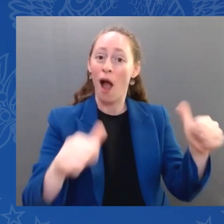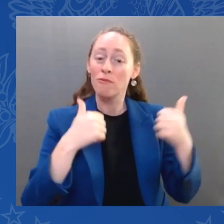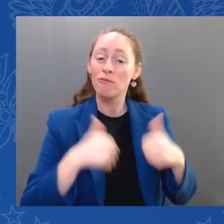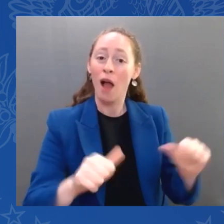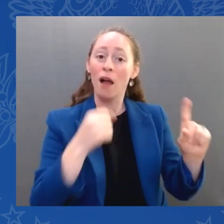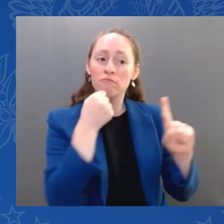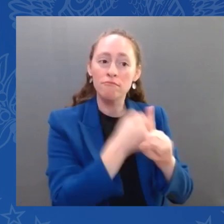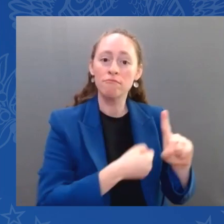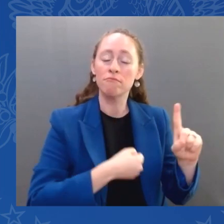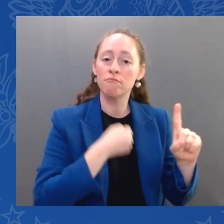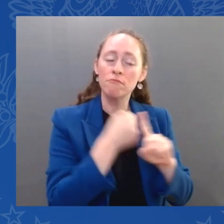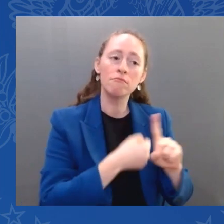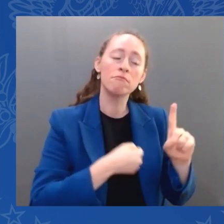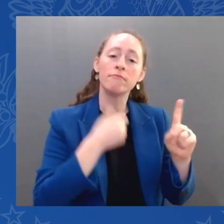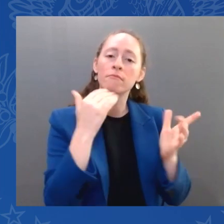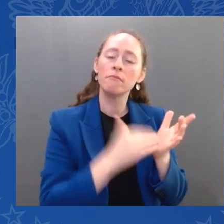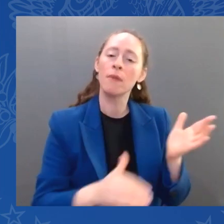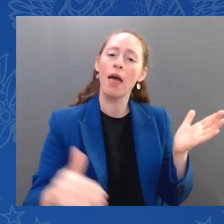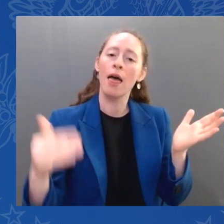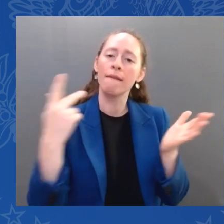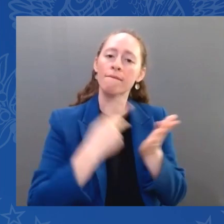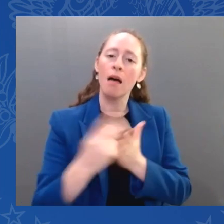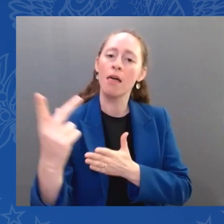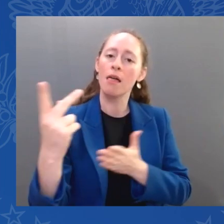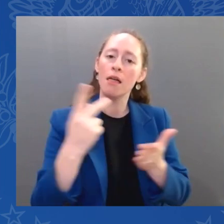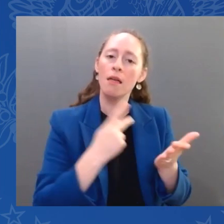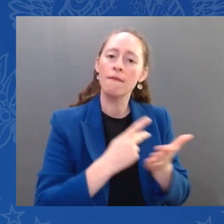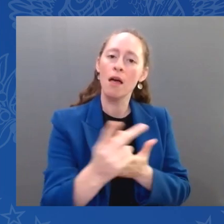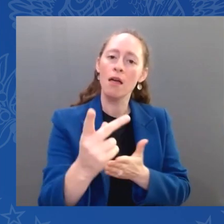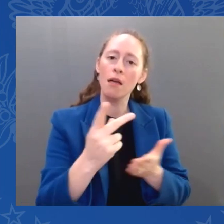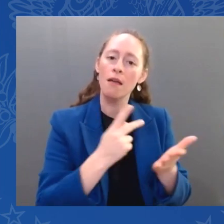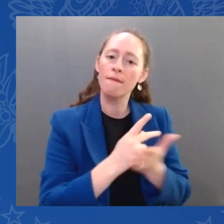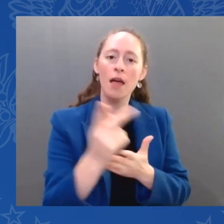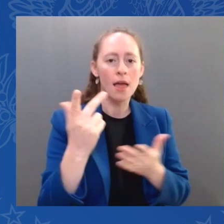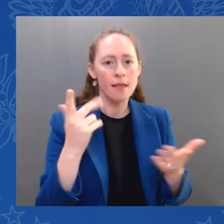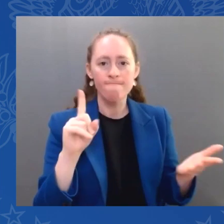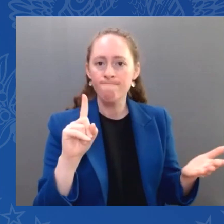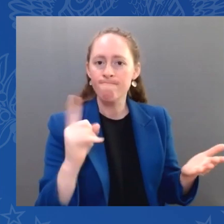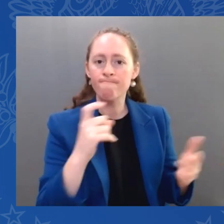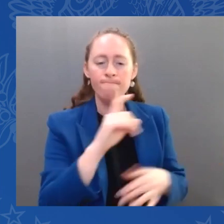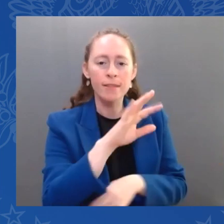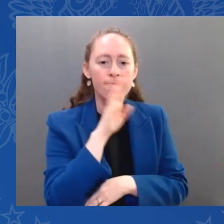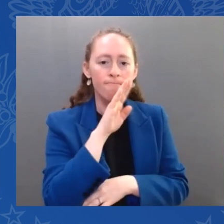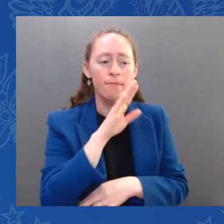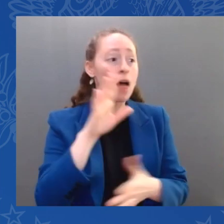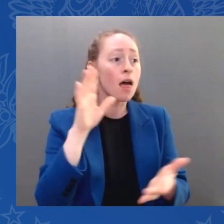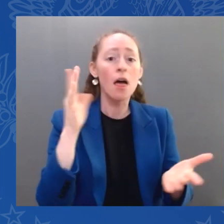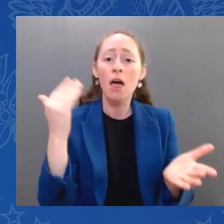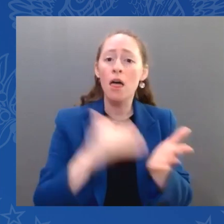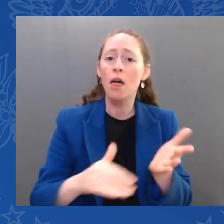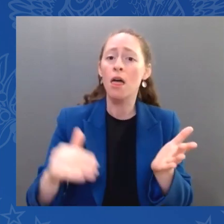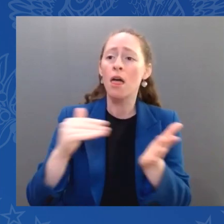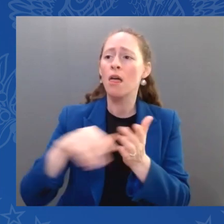Again and again, the American people have called for commonsense action to protect our communities.